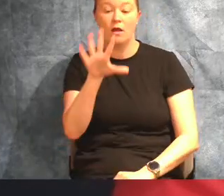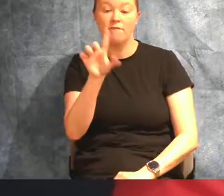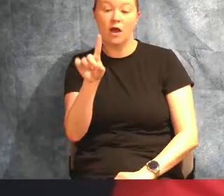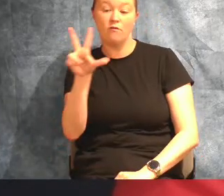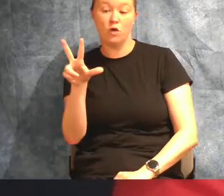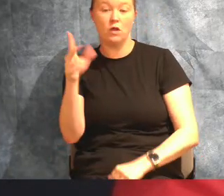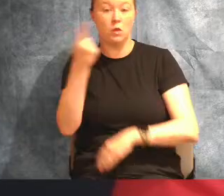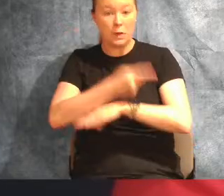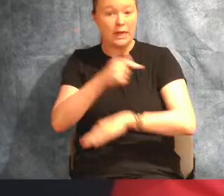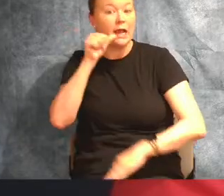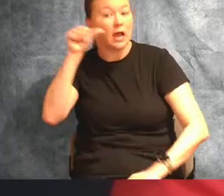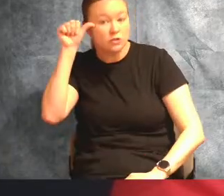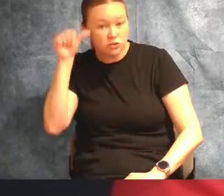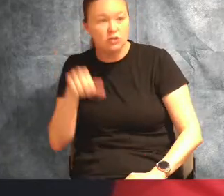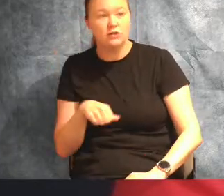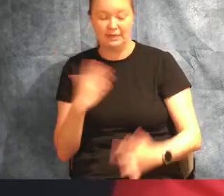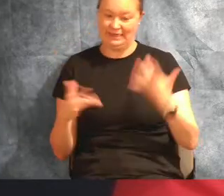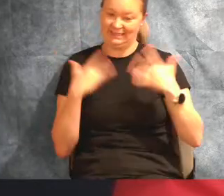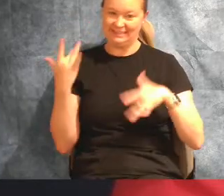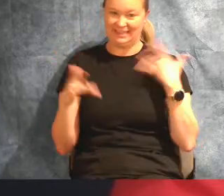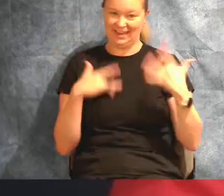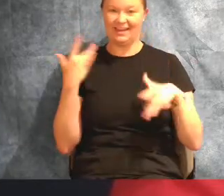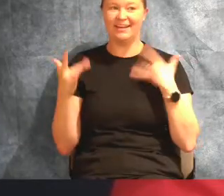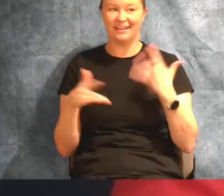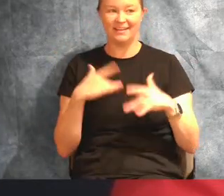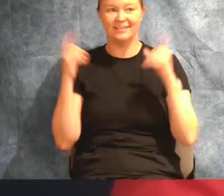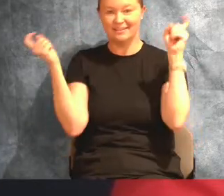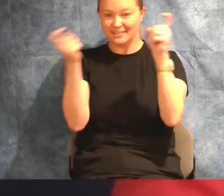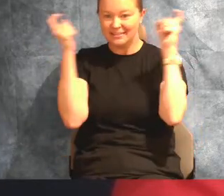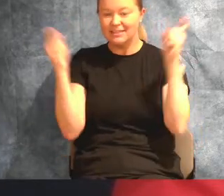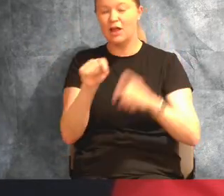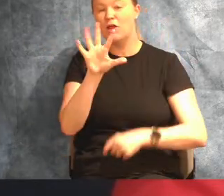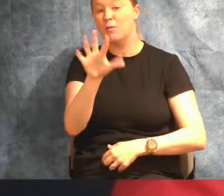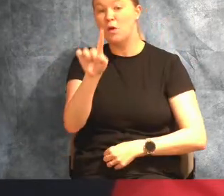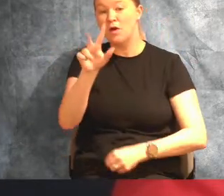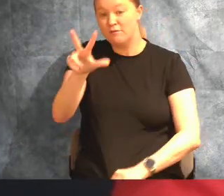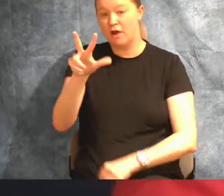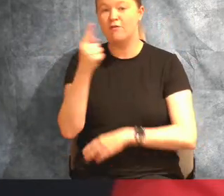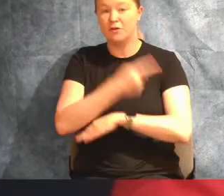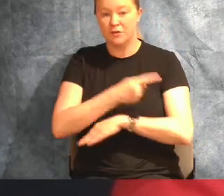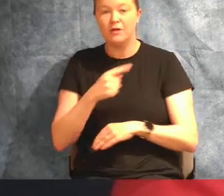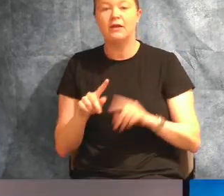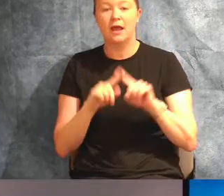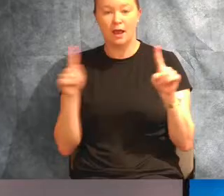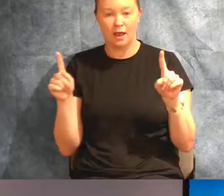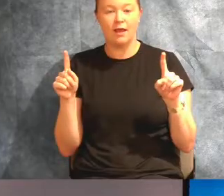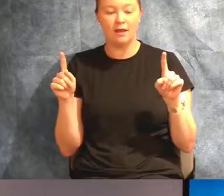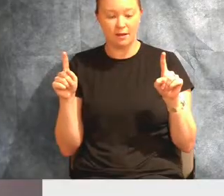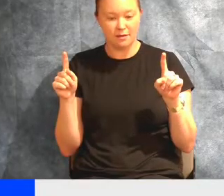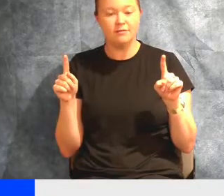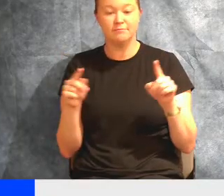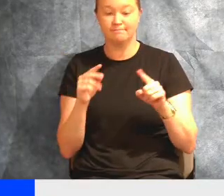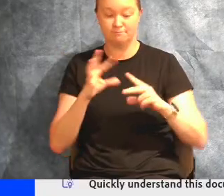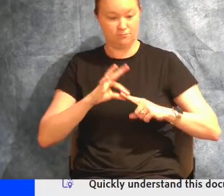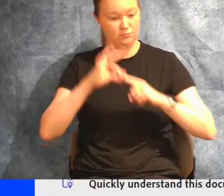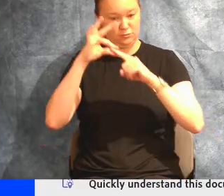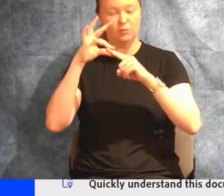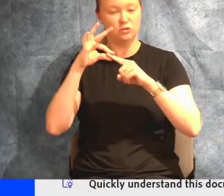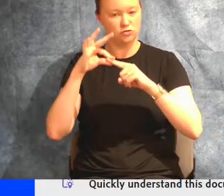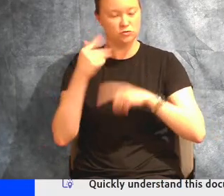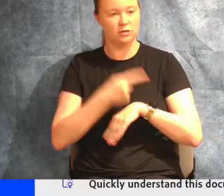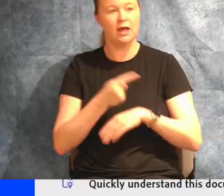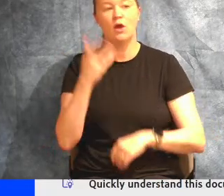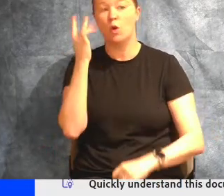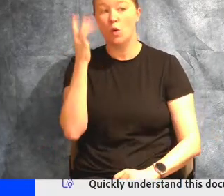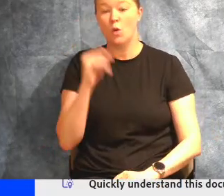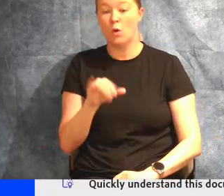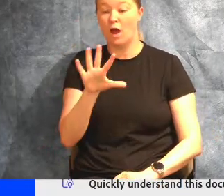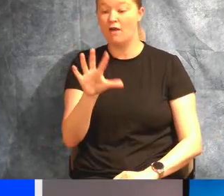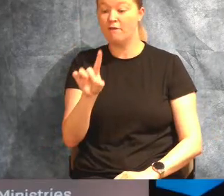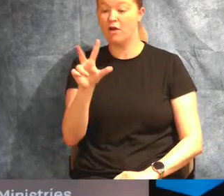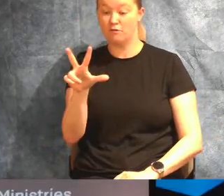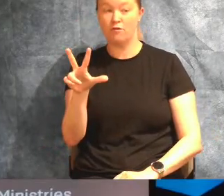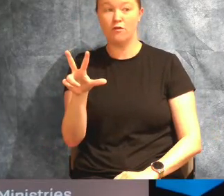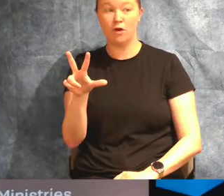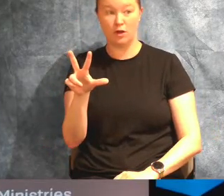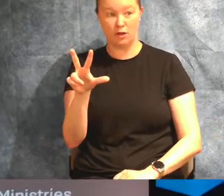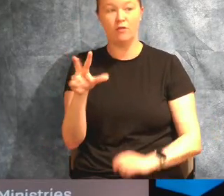yesterday. Was excited to celebrate 513 day. but ours was very special because our 513Relief bus